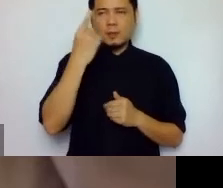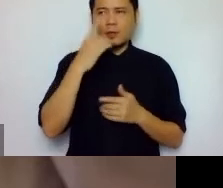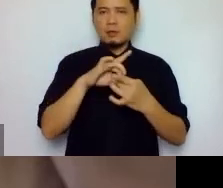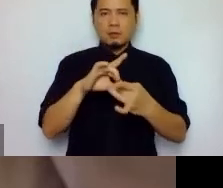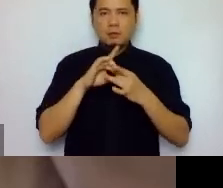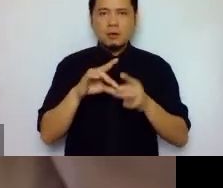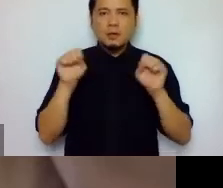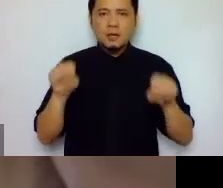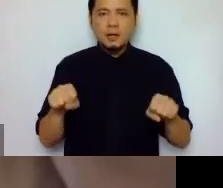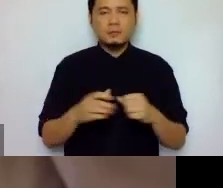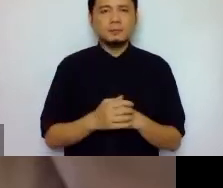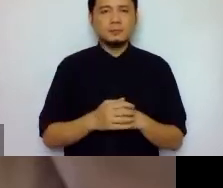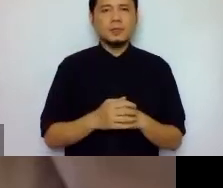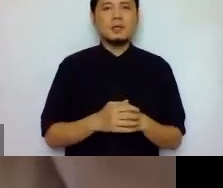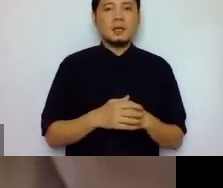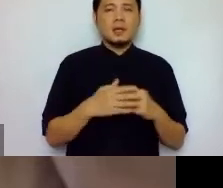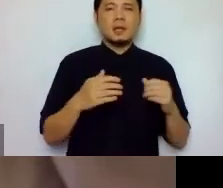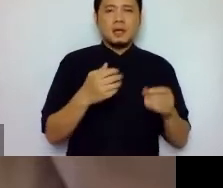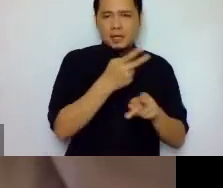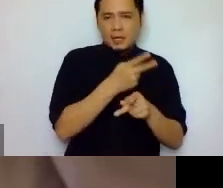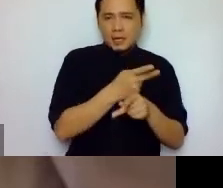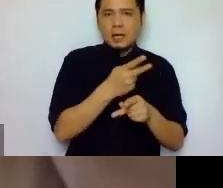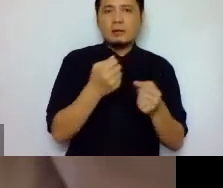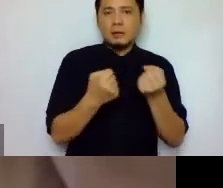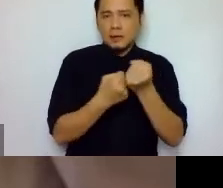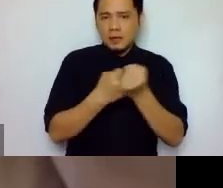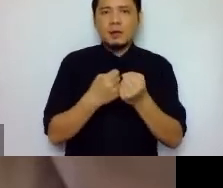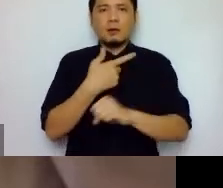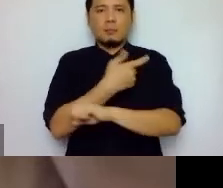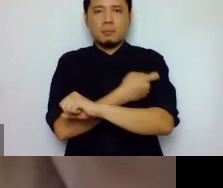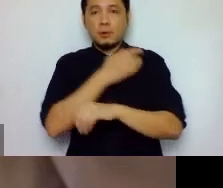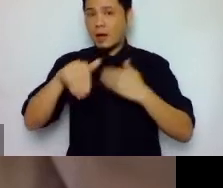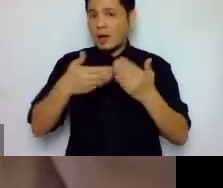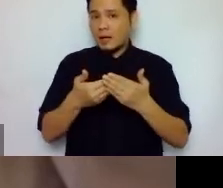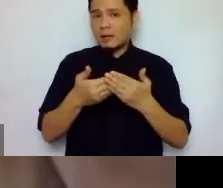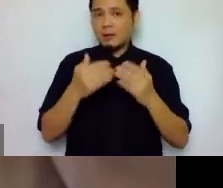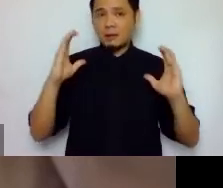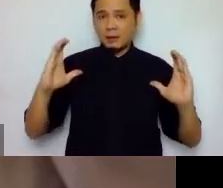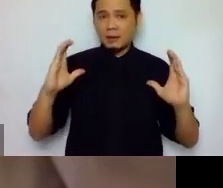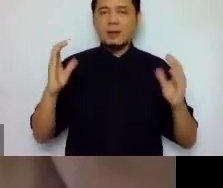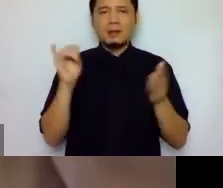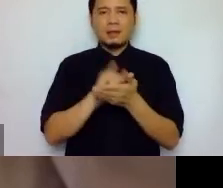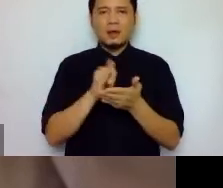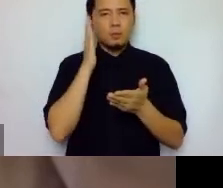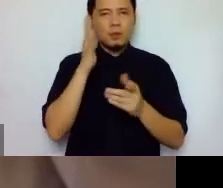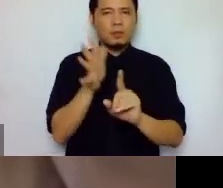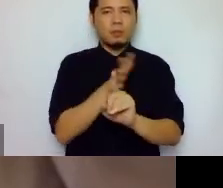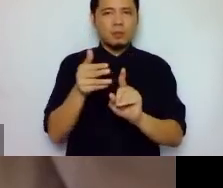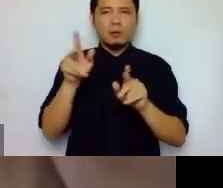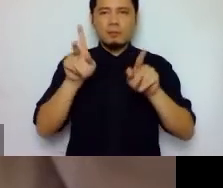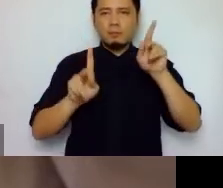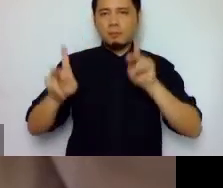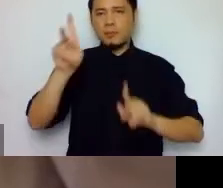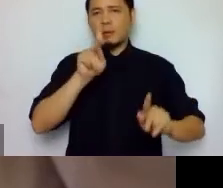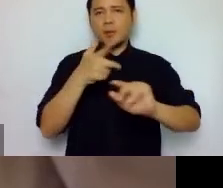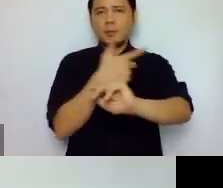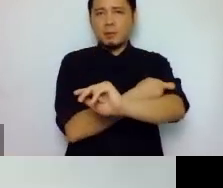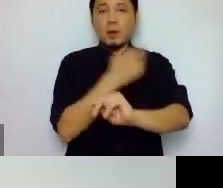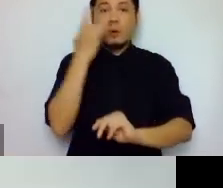Ingat Angat Bakuna Lahat hopes to inspire Filipinos to get vaccinated as this is our shot at getting back the life we long for.